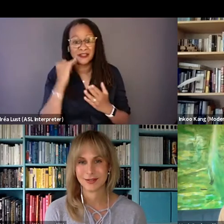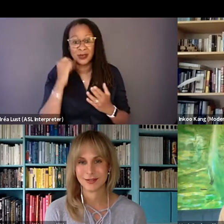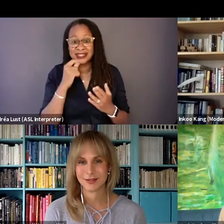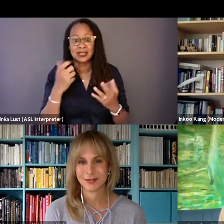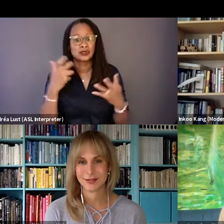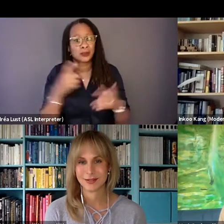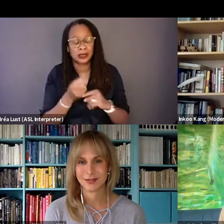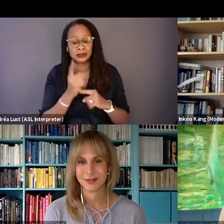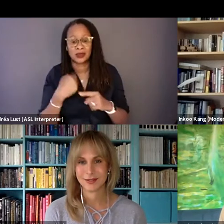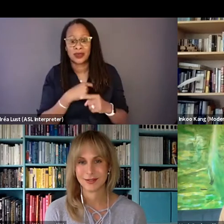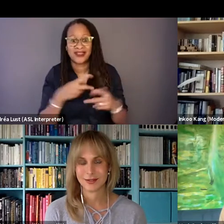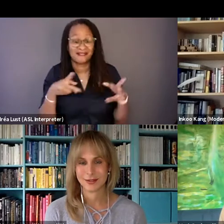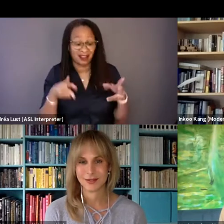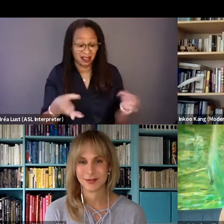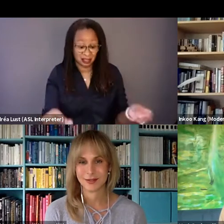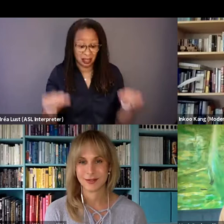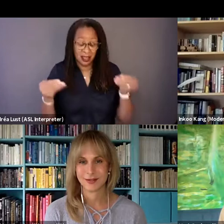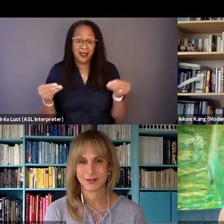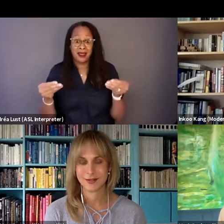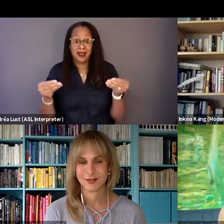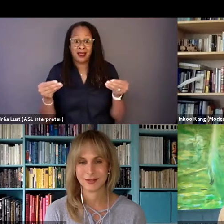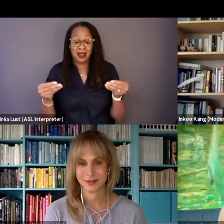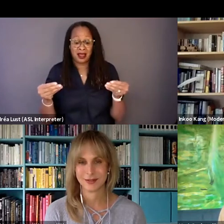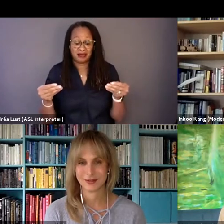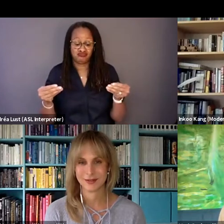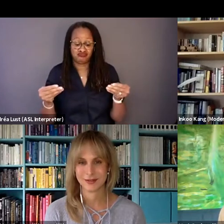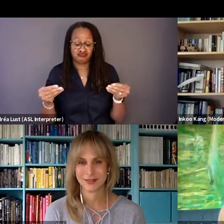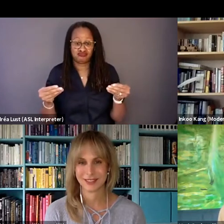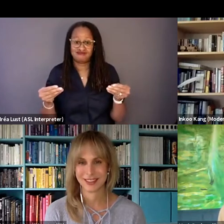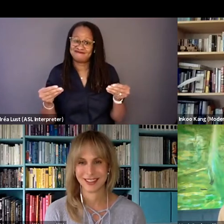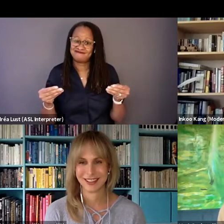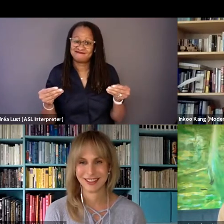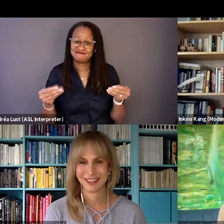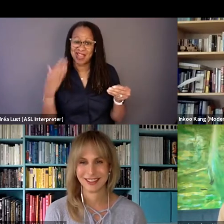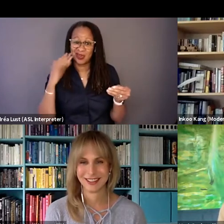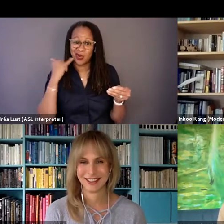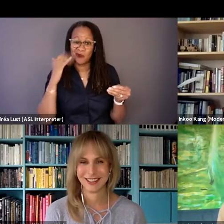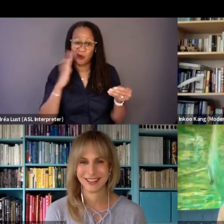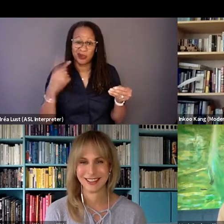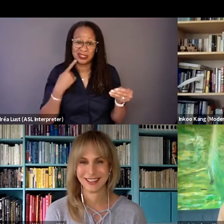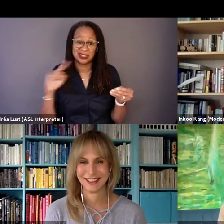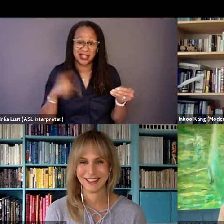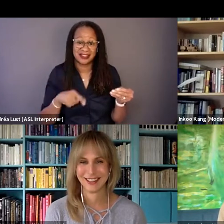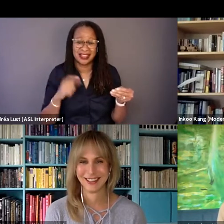where we had cuts of this thing, where we were just like, "Guys, I don't know if this is gonna make it. Is this working or not?